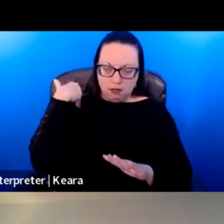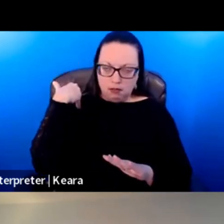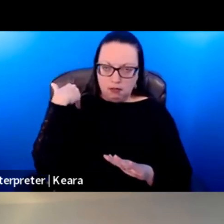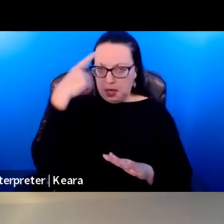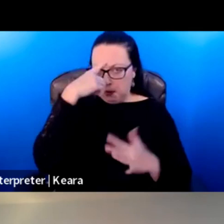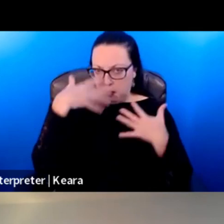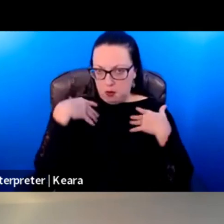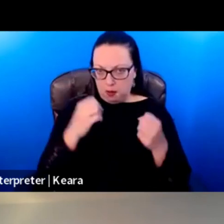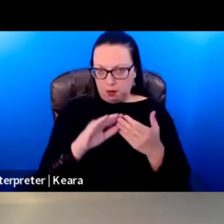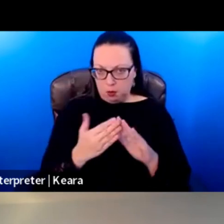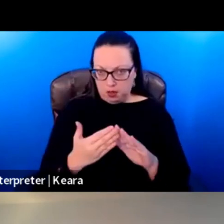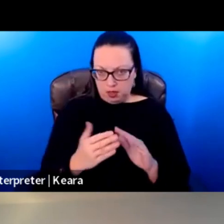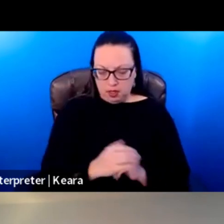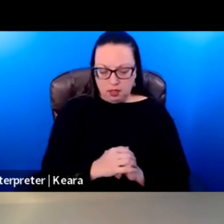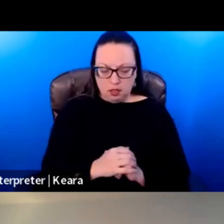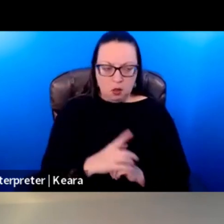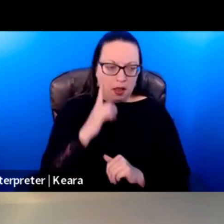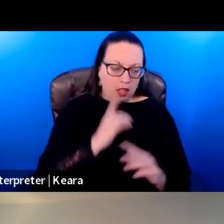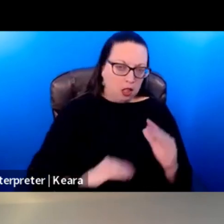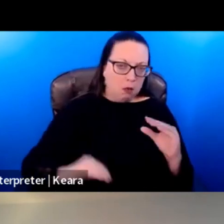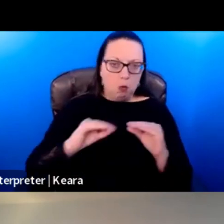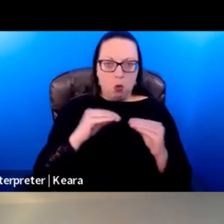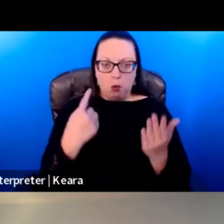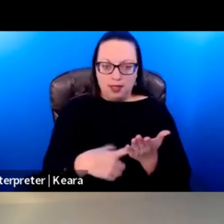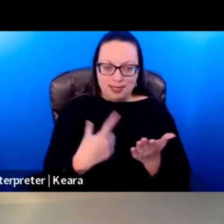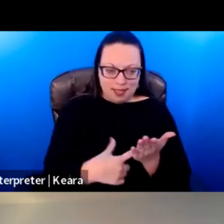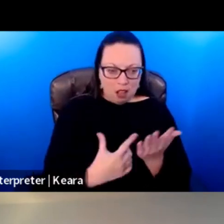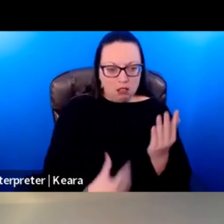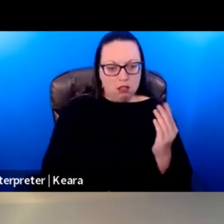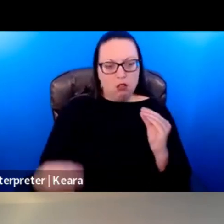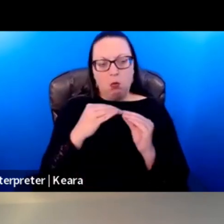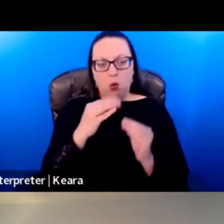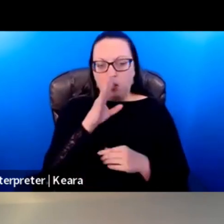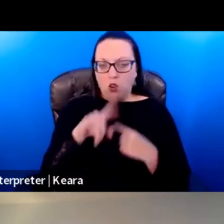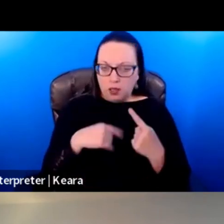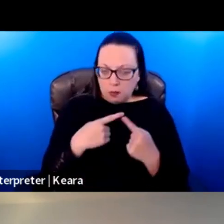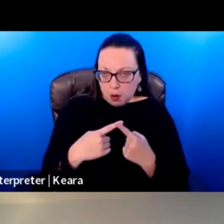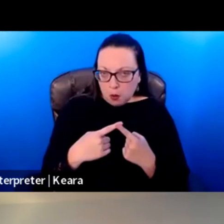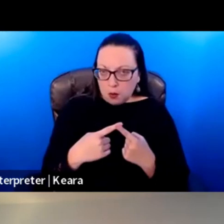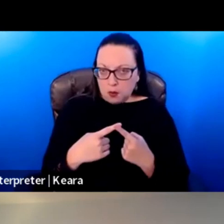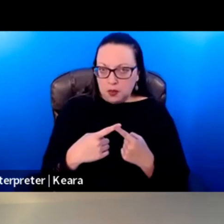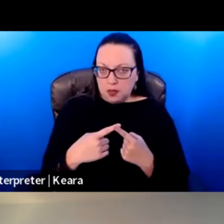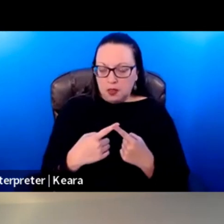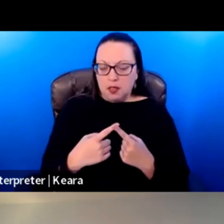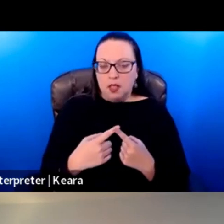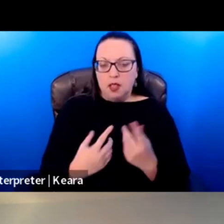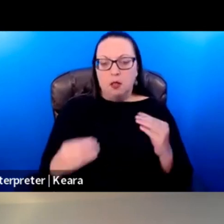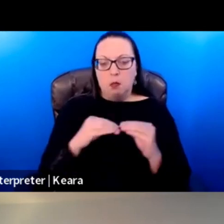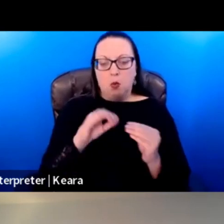I think the more that it gets talked about, the more that we can take place. And I hope that